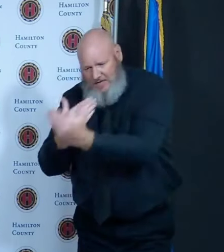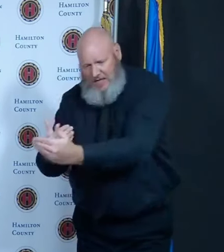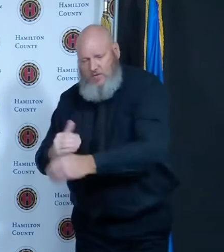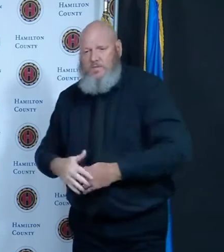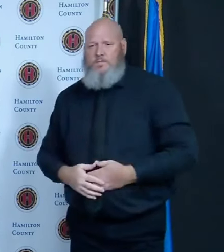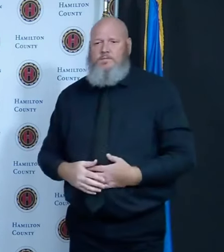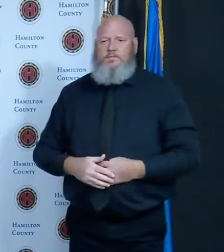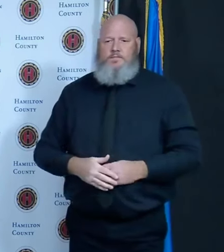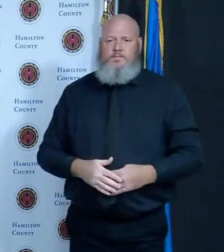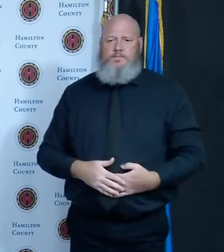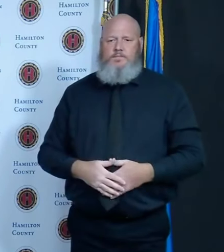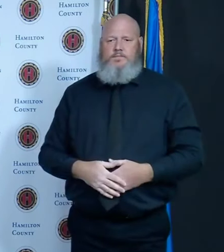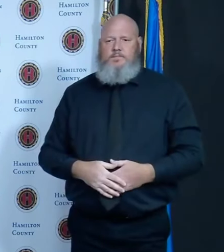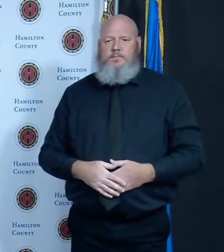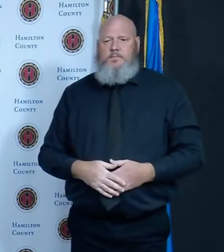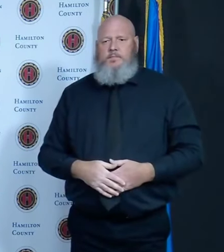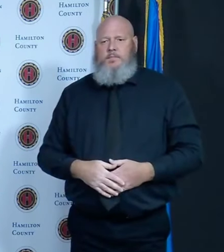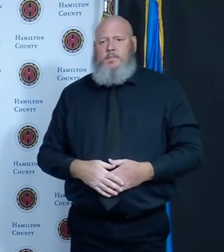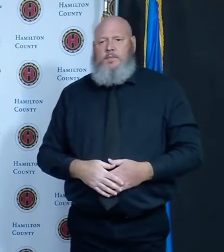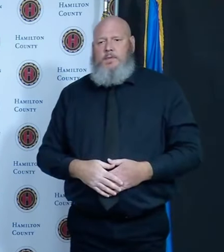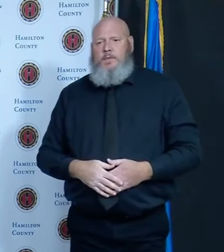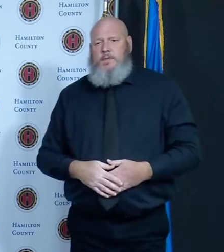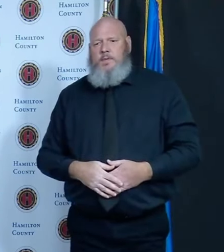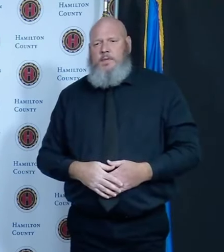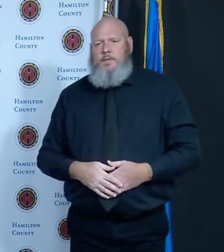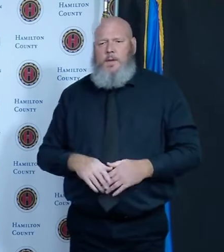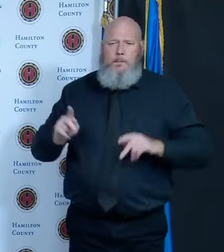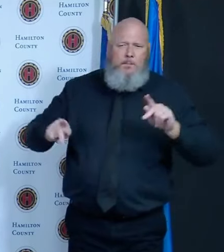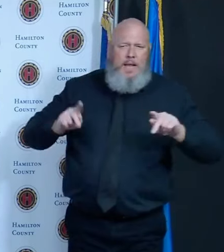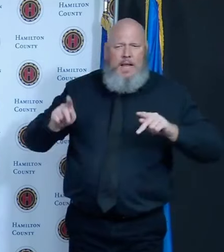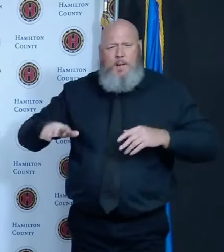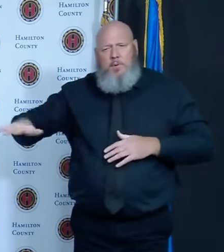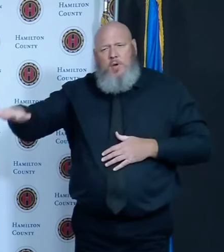those who are trying to plug into those federal resources and to what's